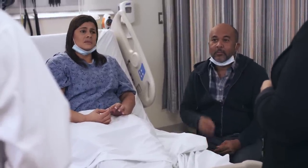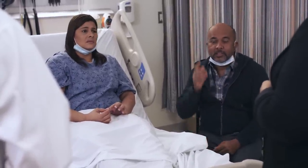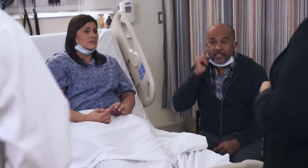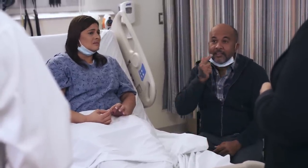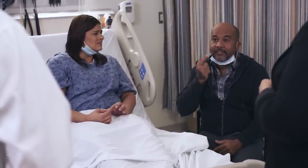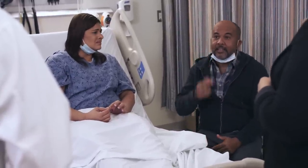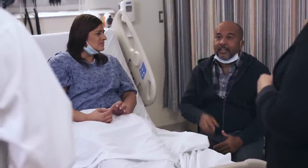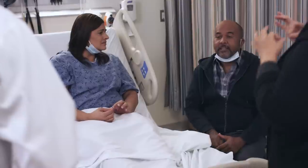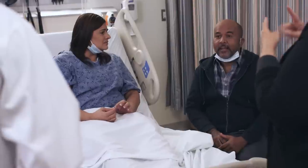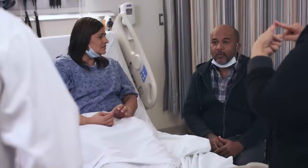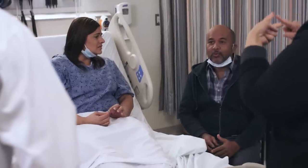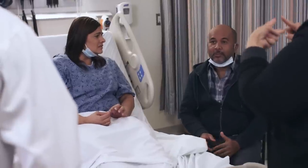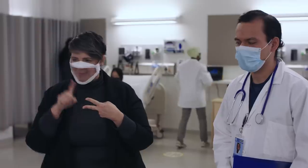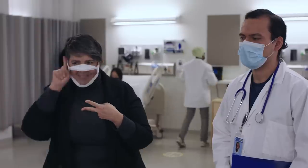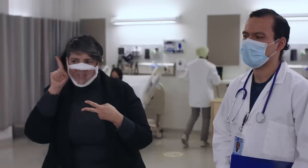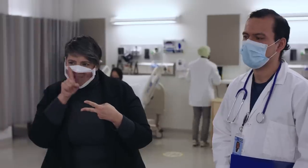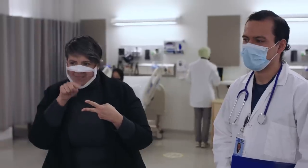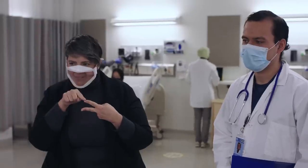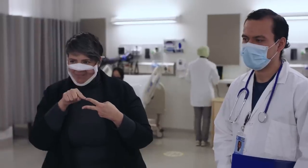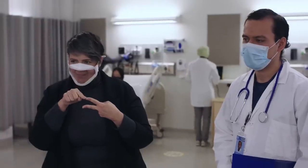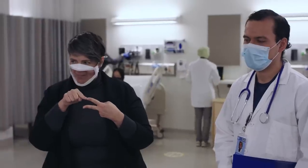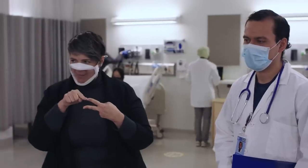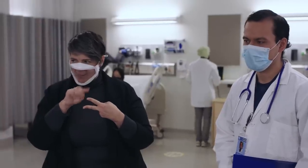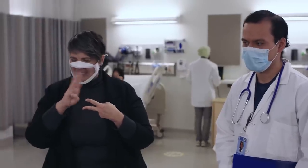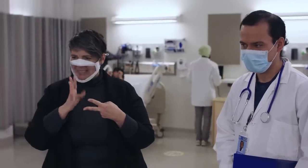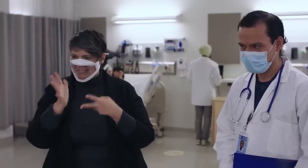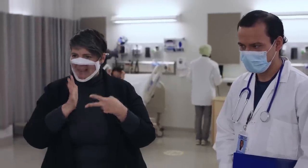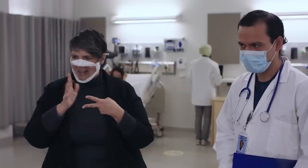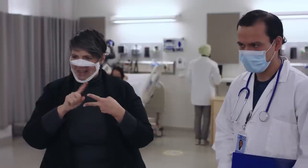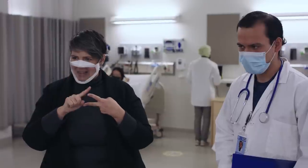One was deaf that knows the Brazilian Sign Language and American Sign Language and the